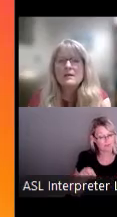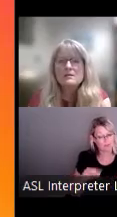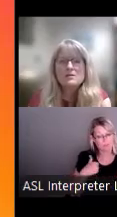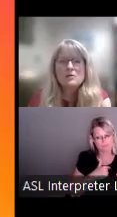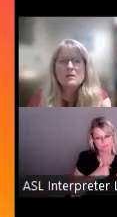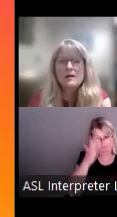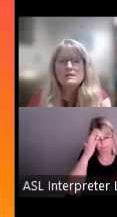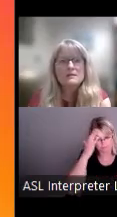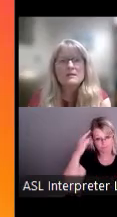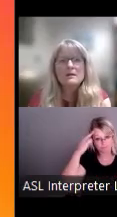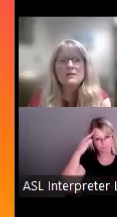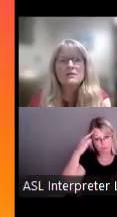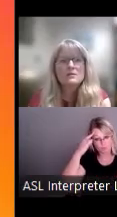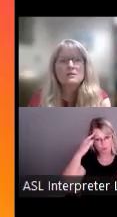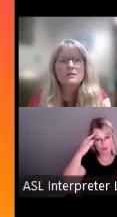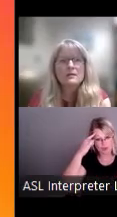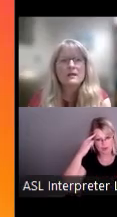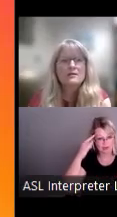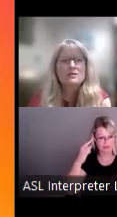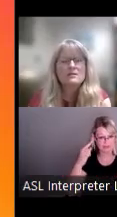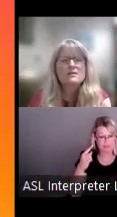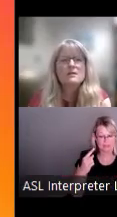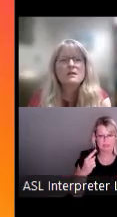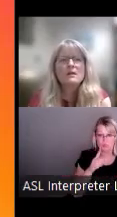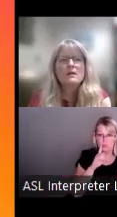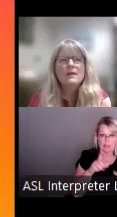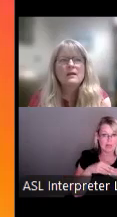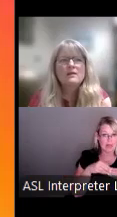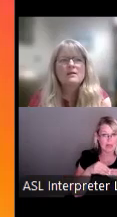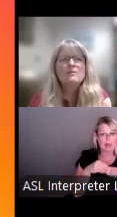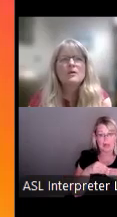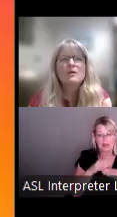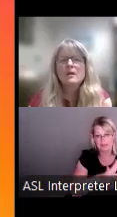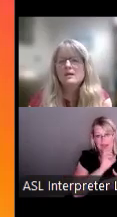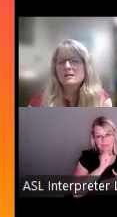brain is so plastic at those early ages that the more we